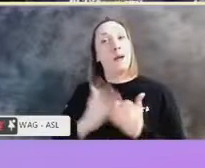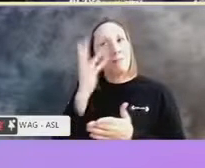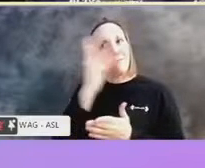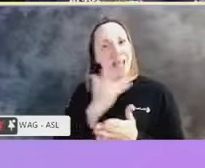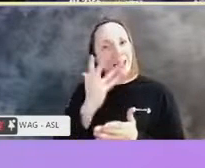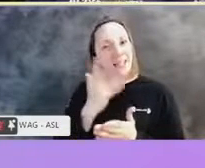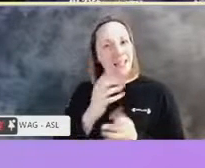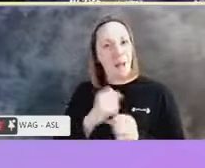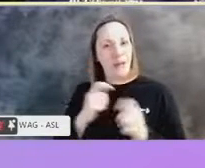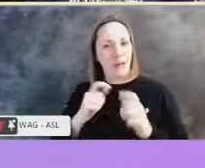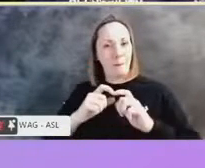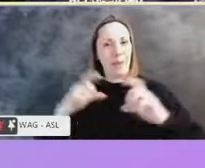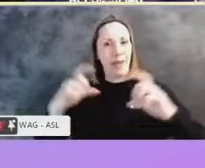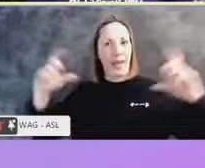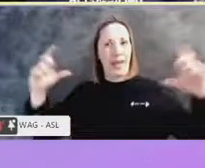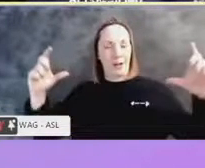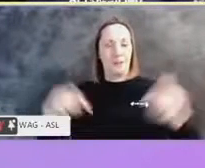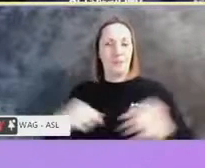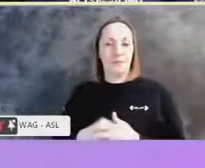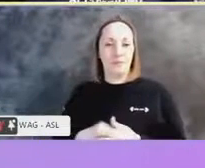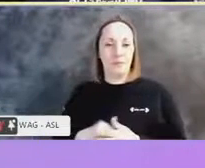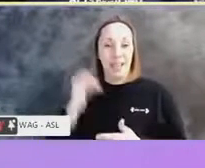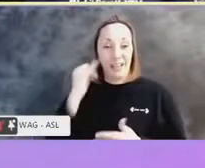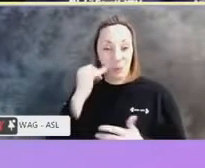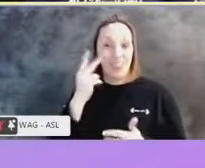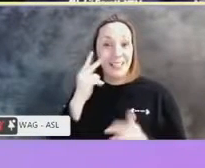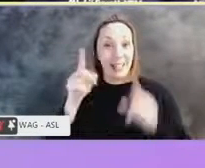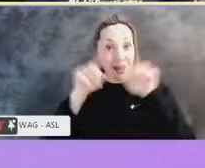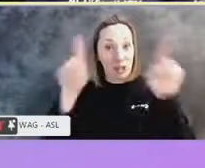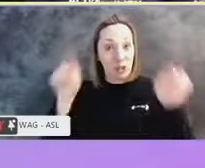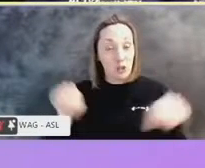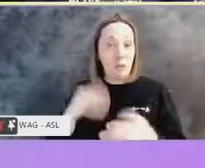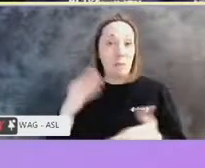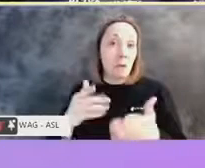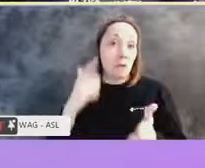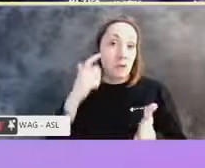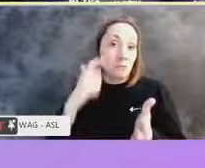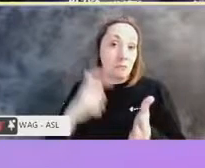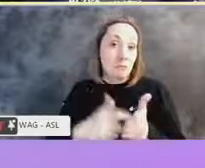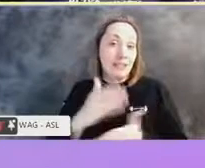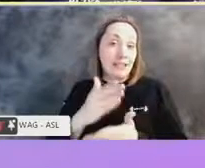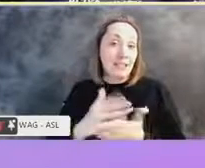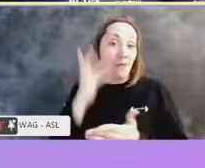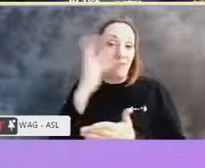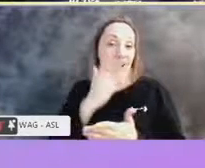website over the last years. I've done 50 so far. You might be able to recognize some of the faces. Again I'm going to